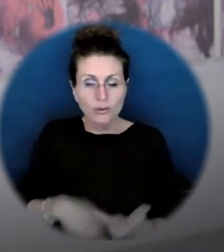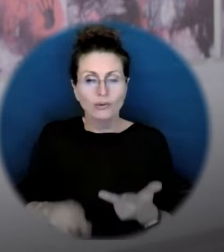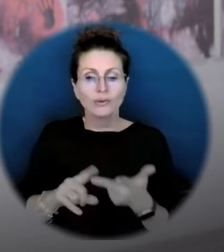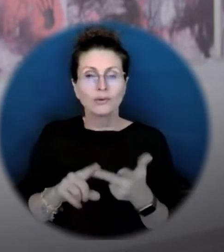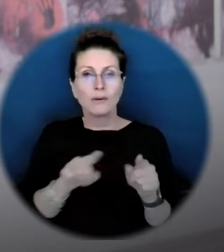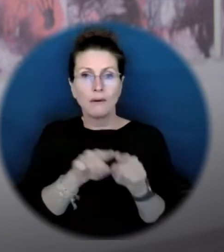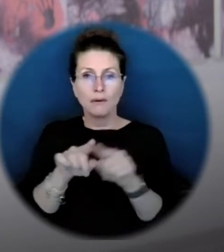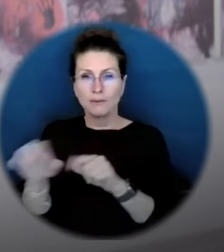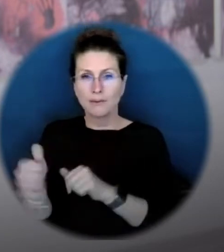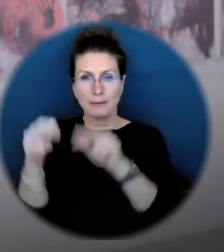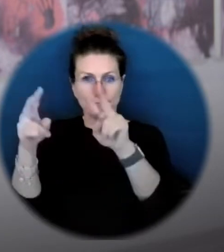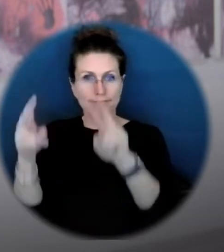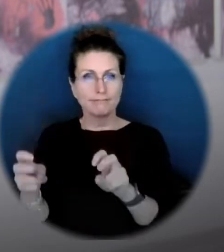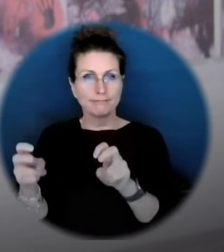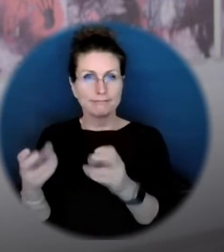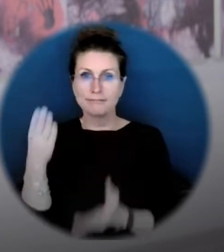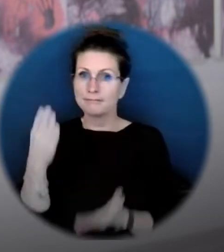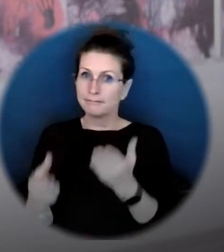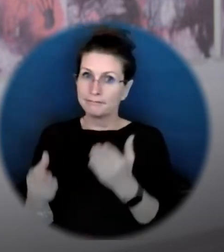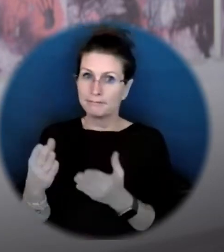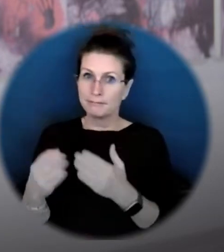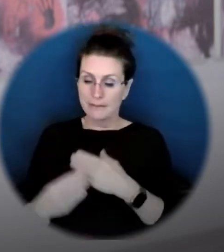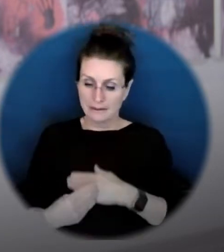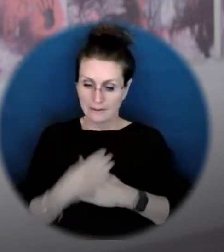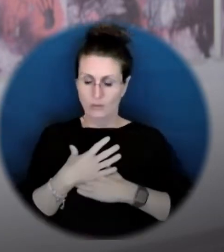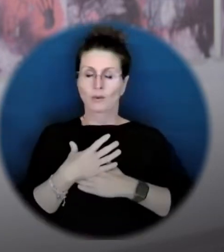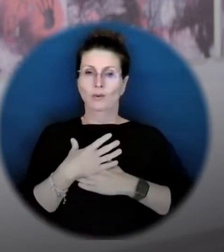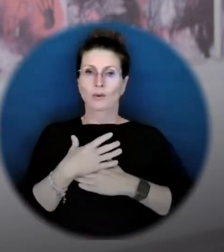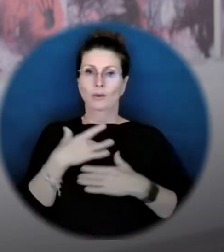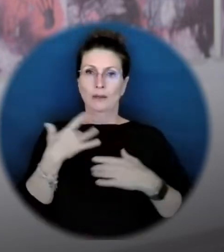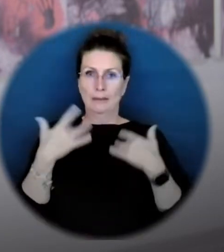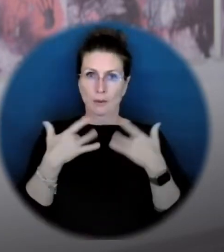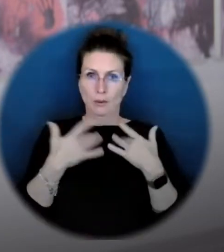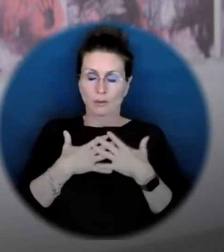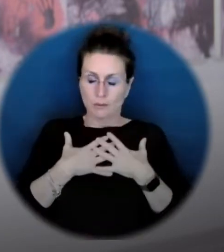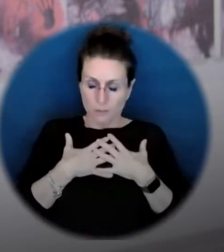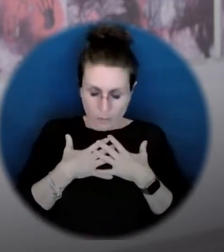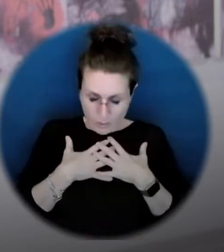as well as other topics that may invoke strong emotions.